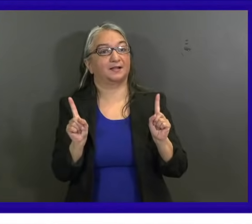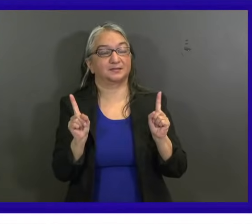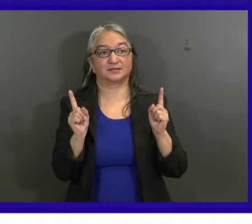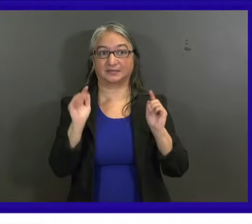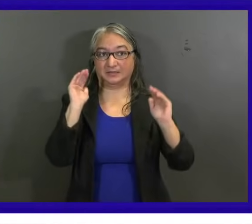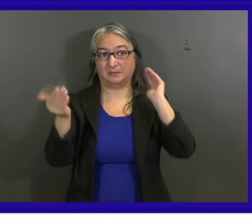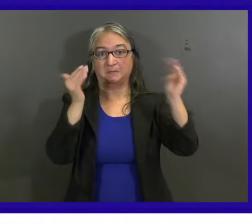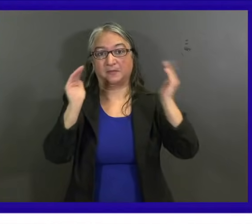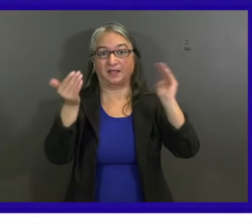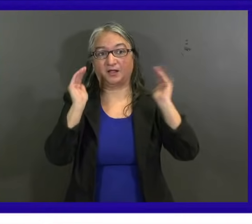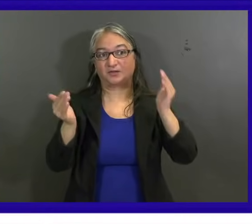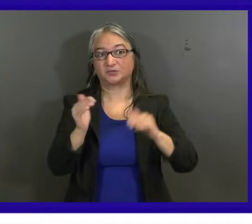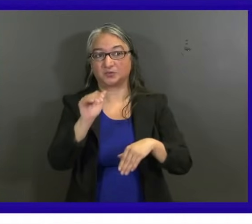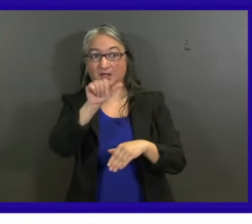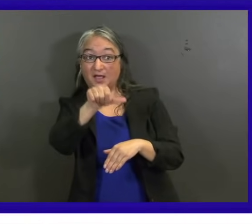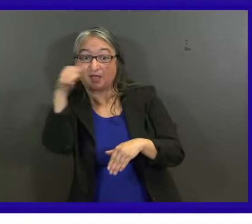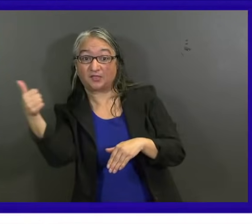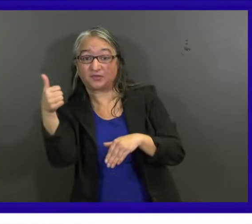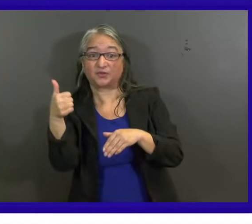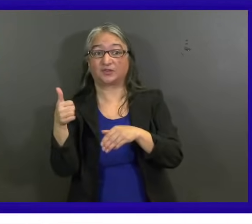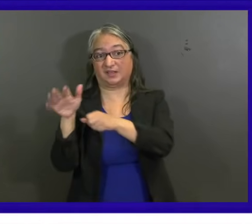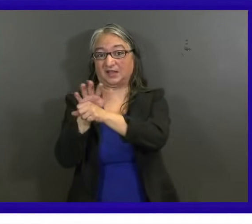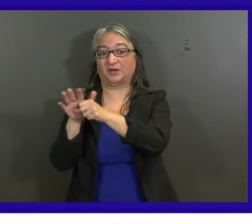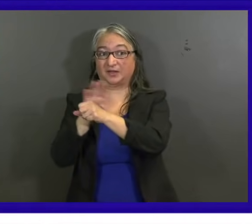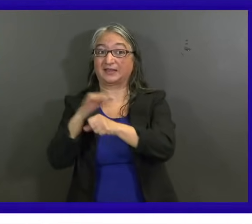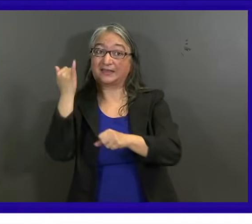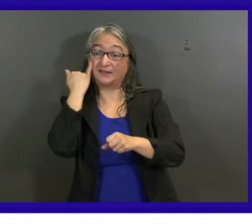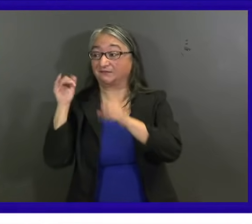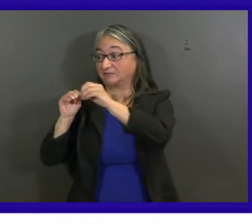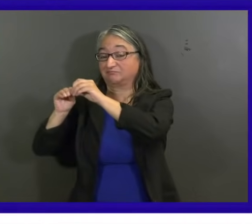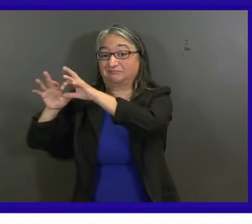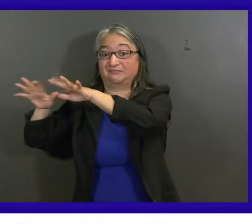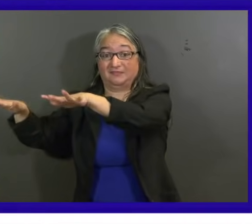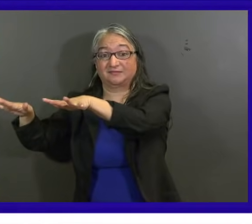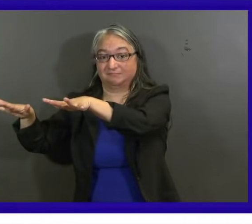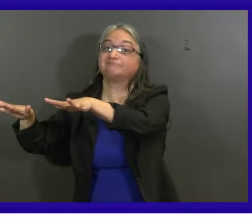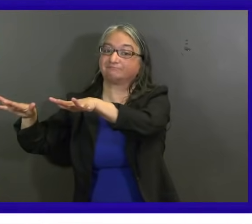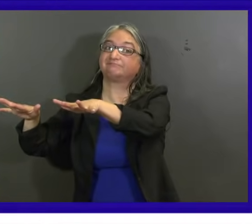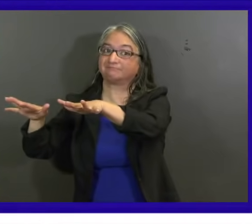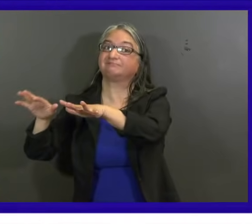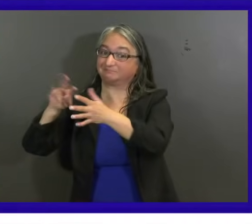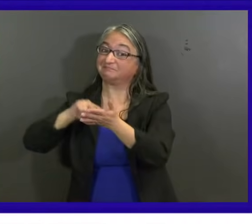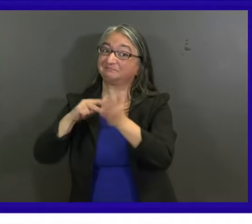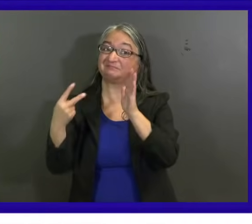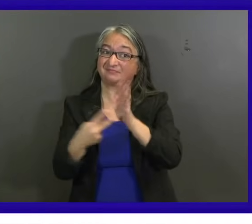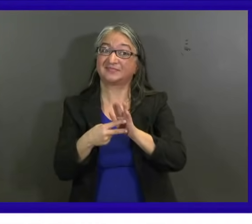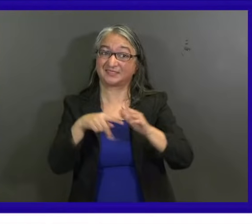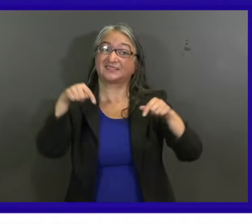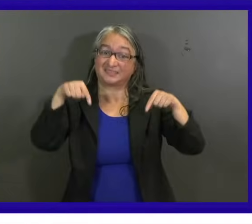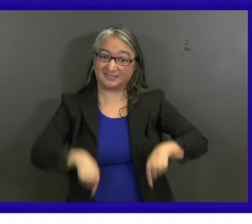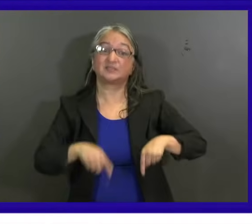once we see this spreading in the community we are weeks away from it being our dominant strain and